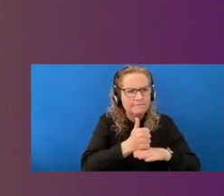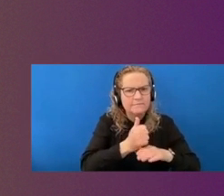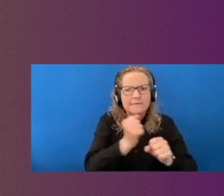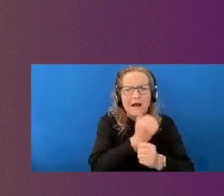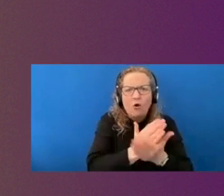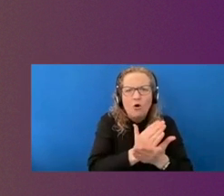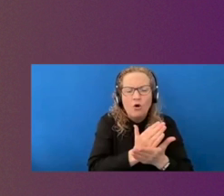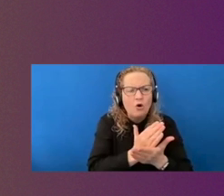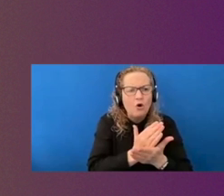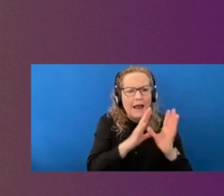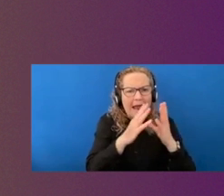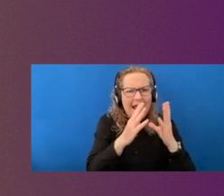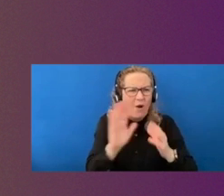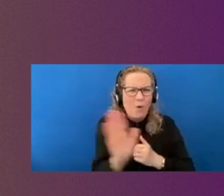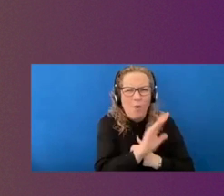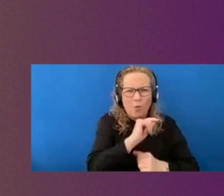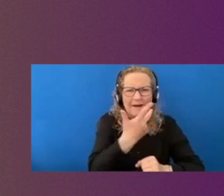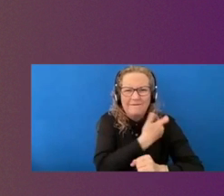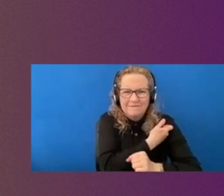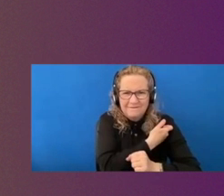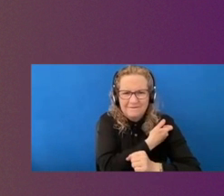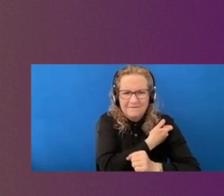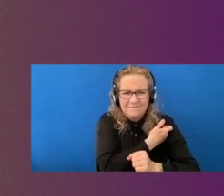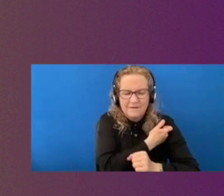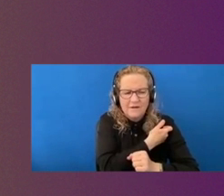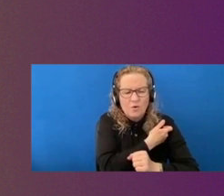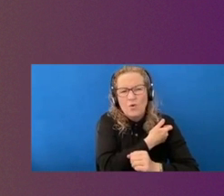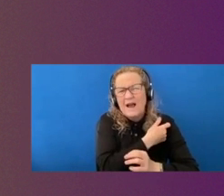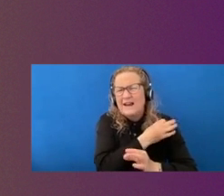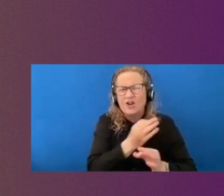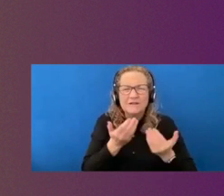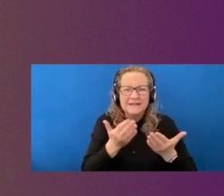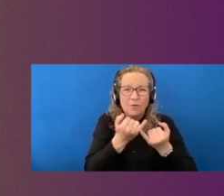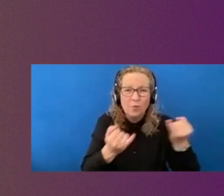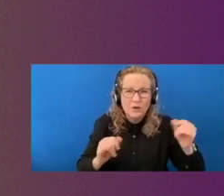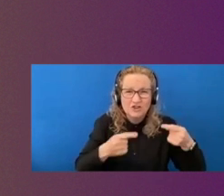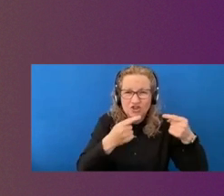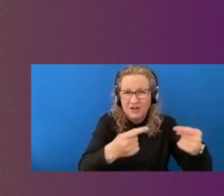impose additional challenges um and right now I see in this post Covid